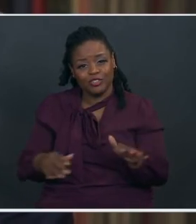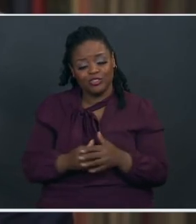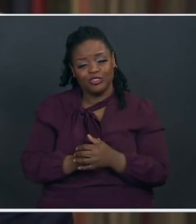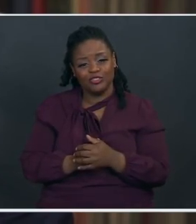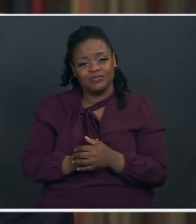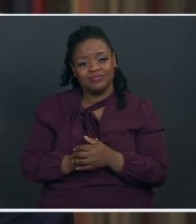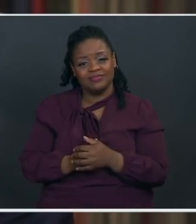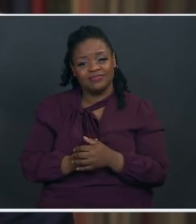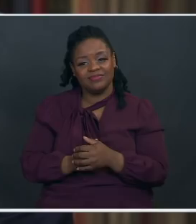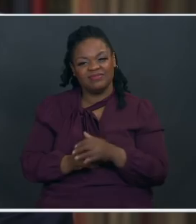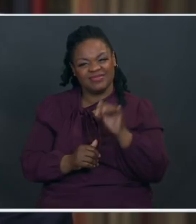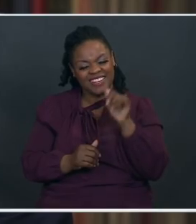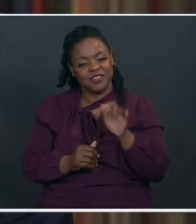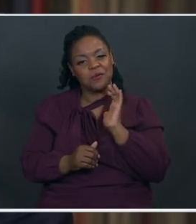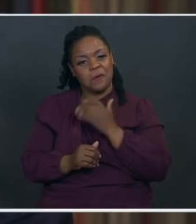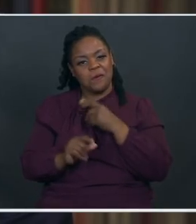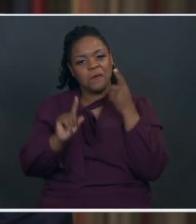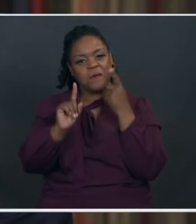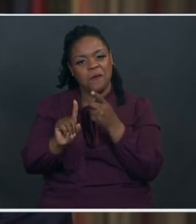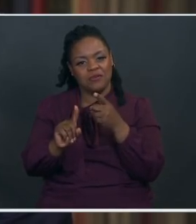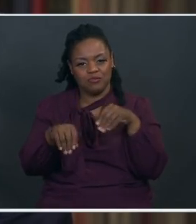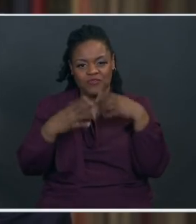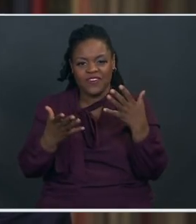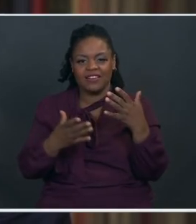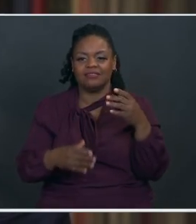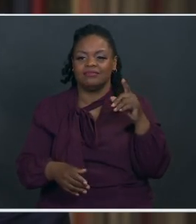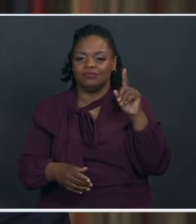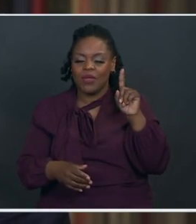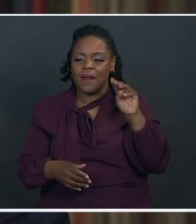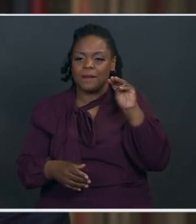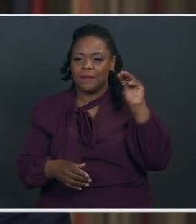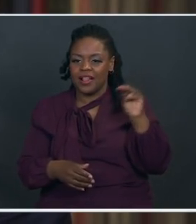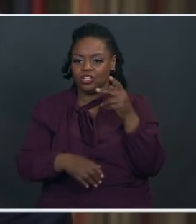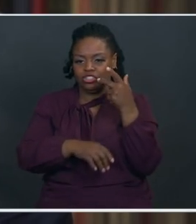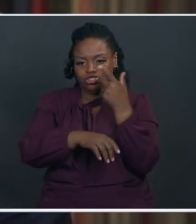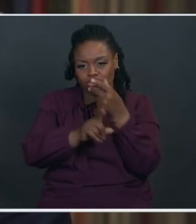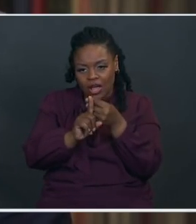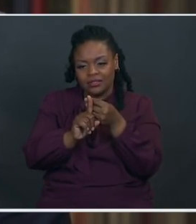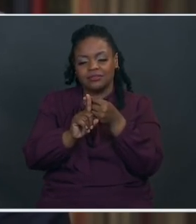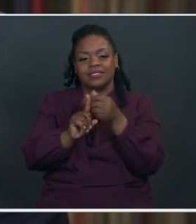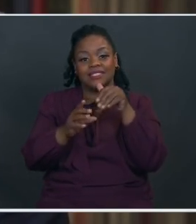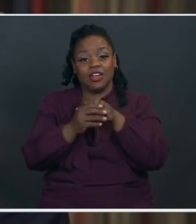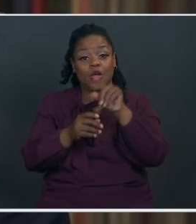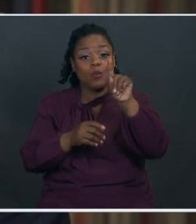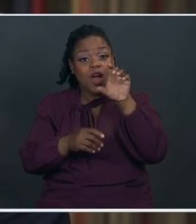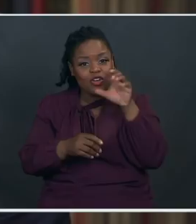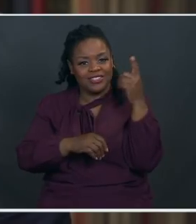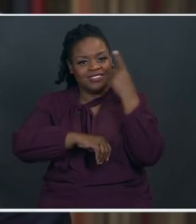to administer 100 million shots in 100 days. Now, as you heard from the President this week,